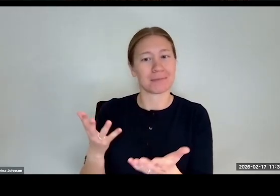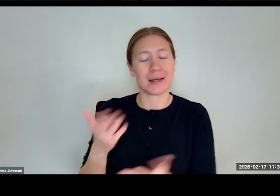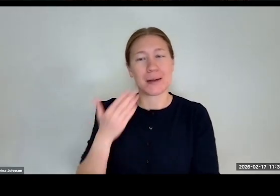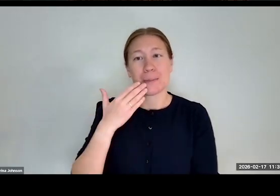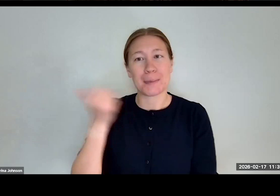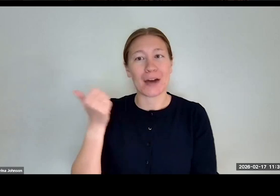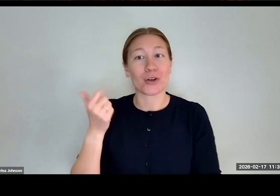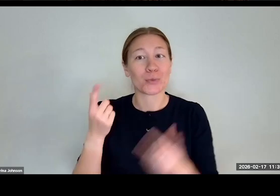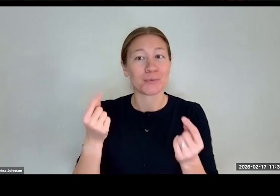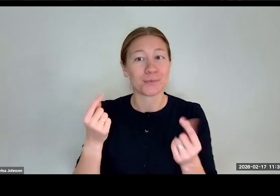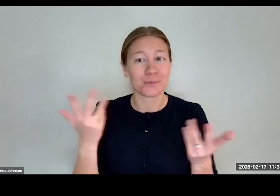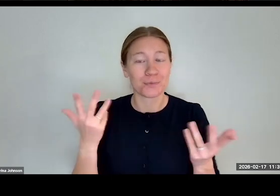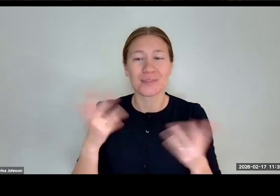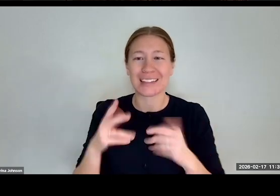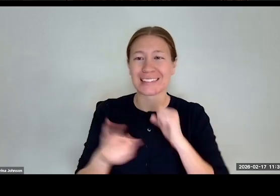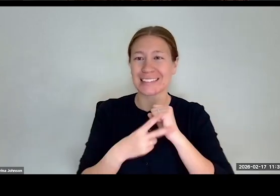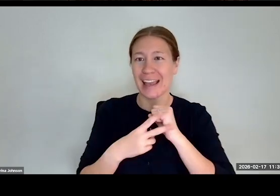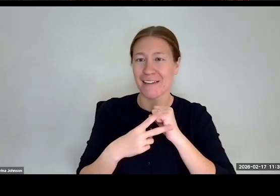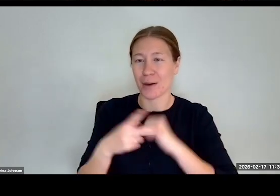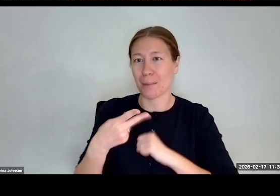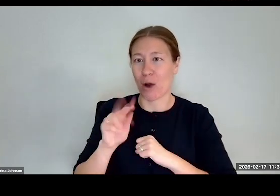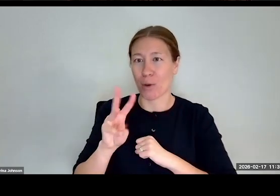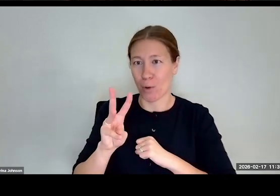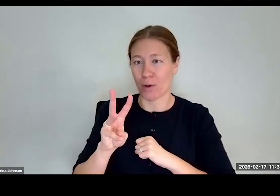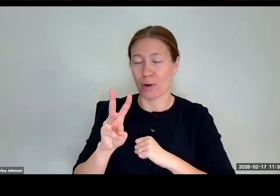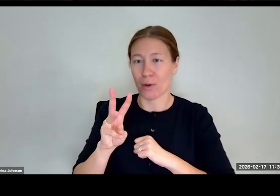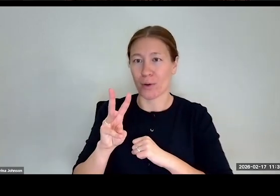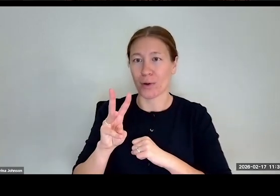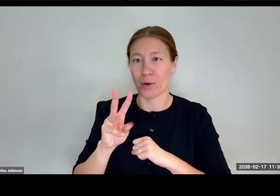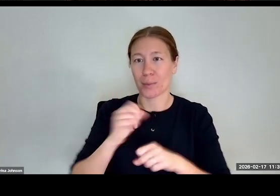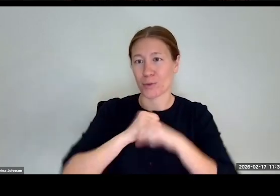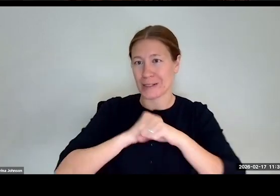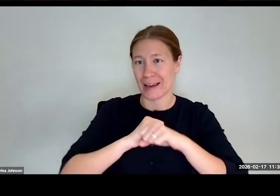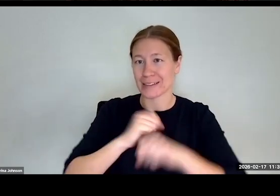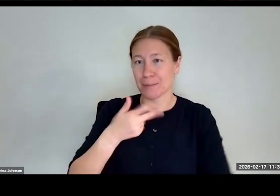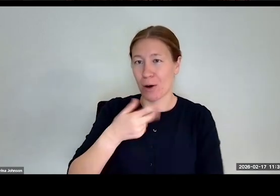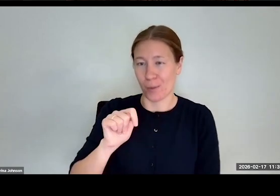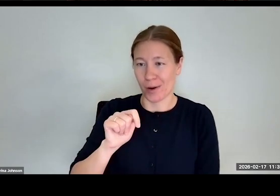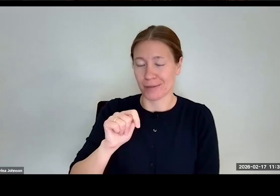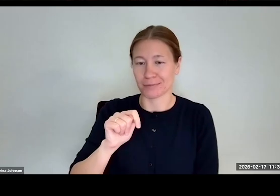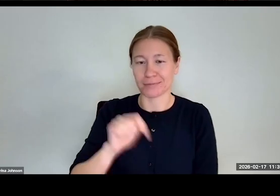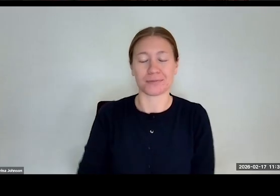version and distribute that rather than converting to PDF. So in the speaker notes on the slide deck